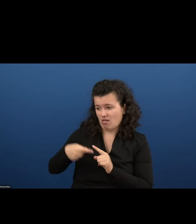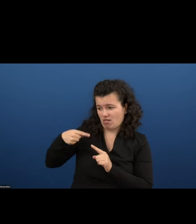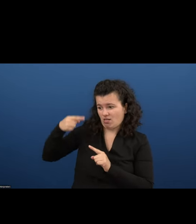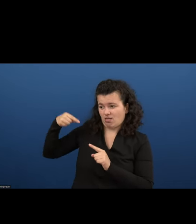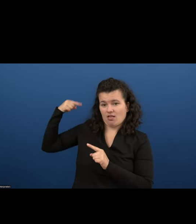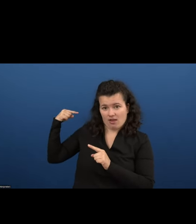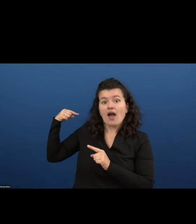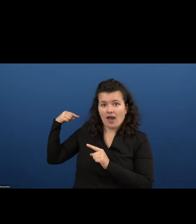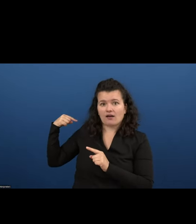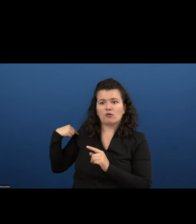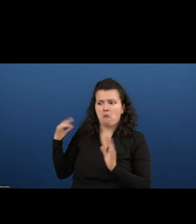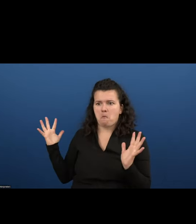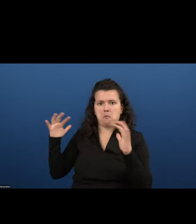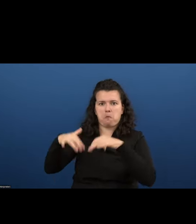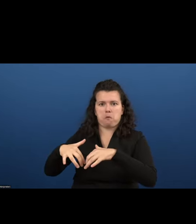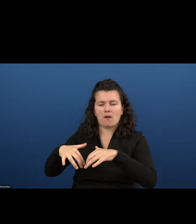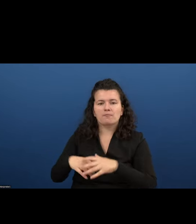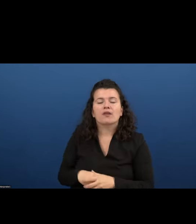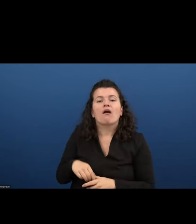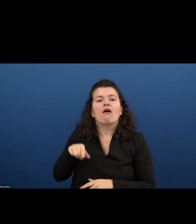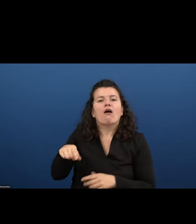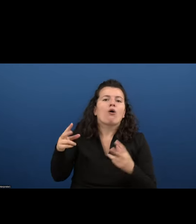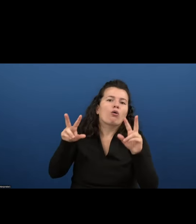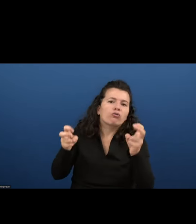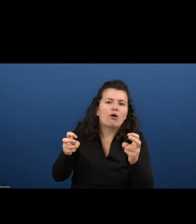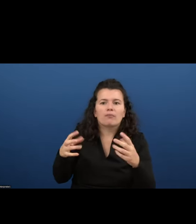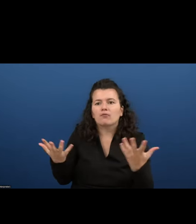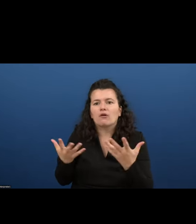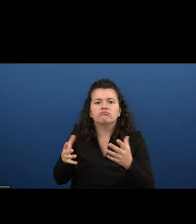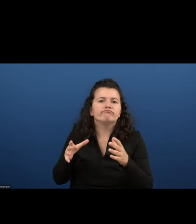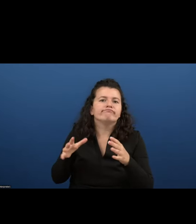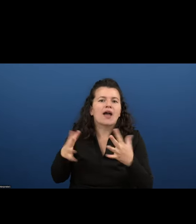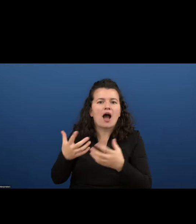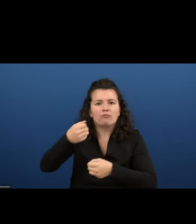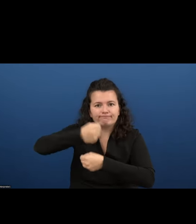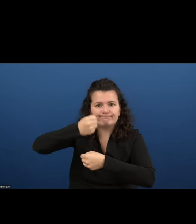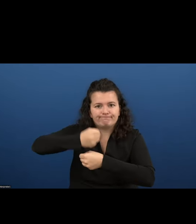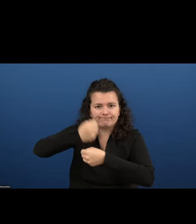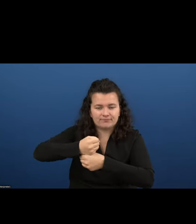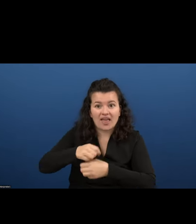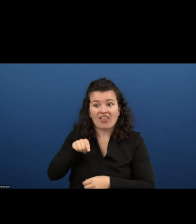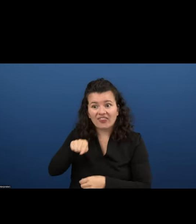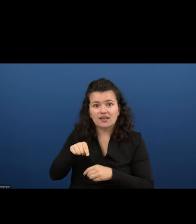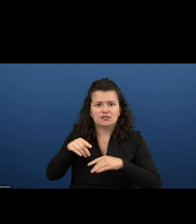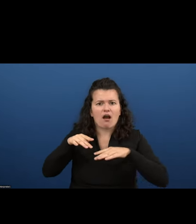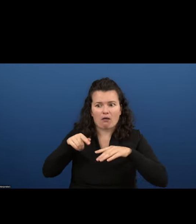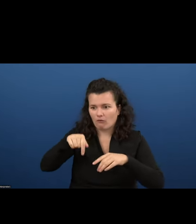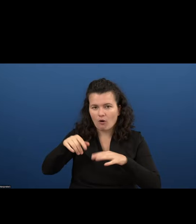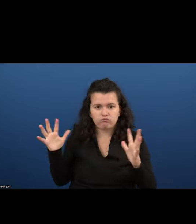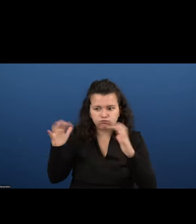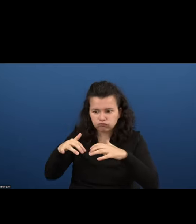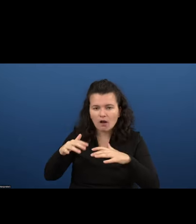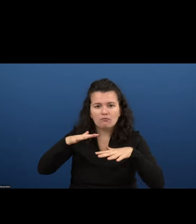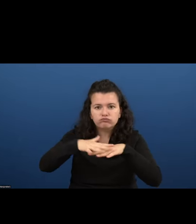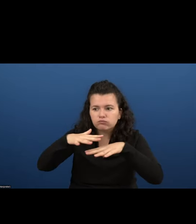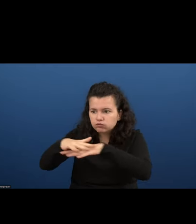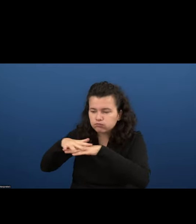09:40:21 Visit networks act as country level platforms for, and by companies to promote